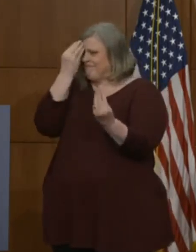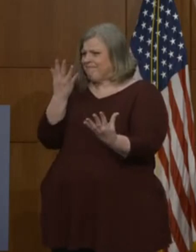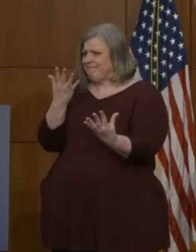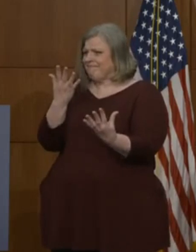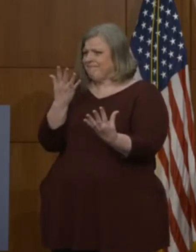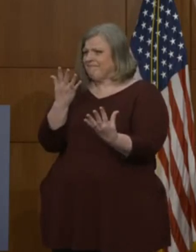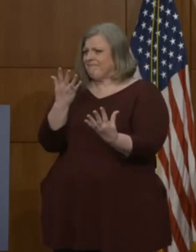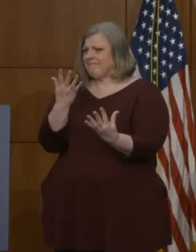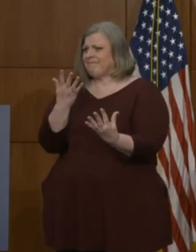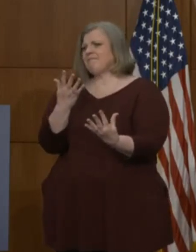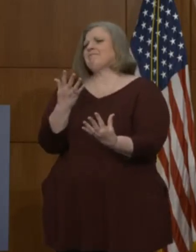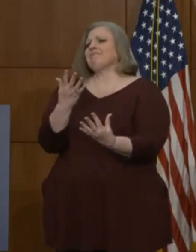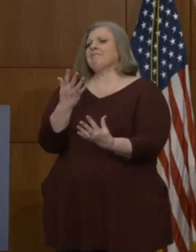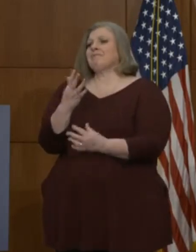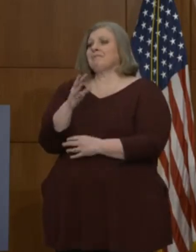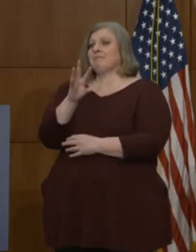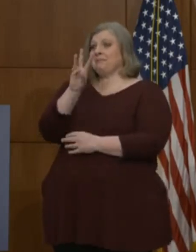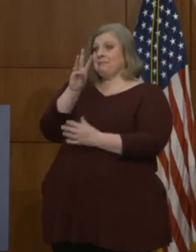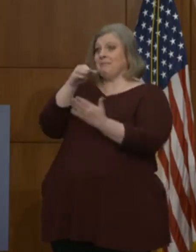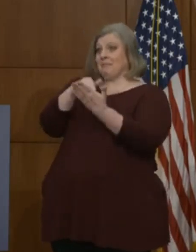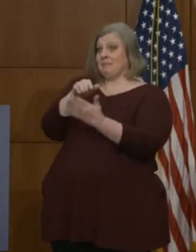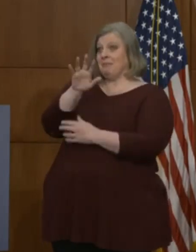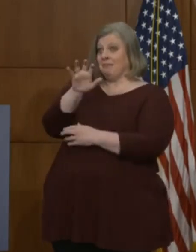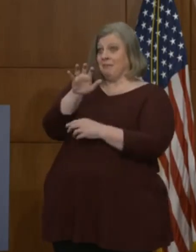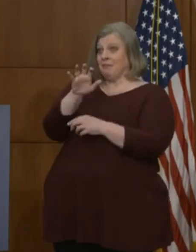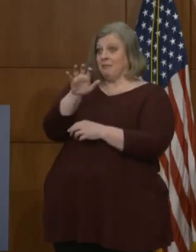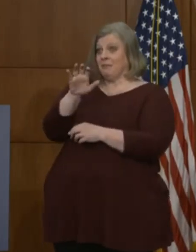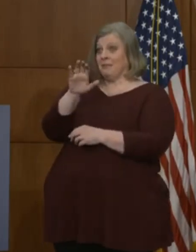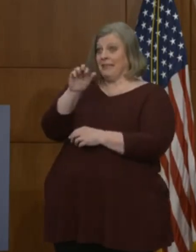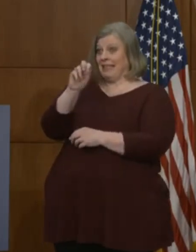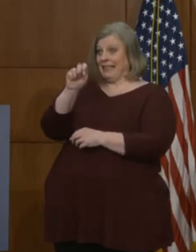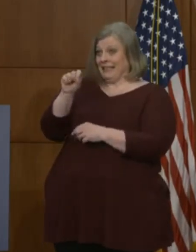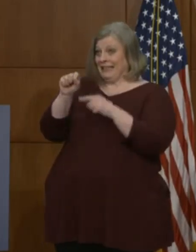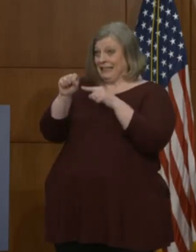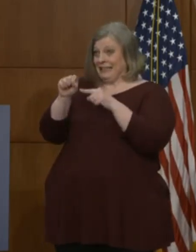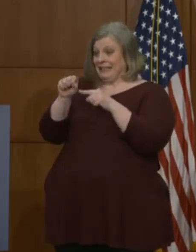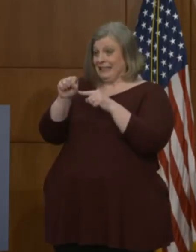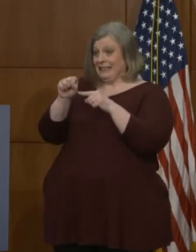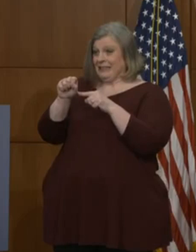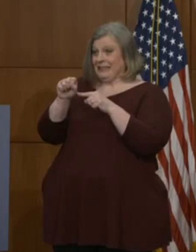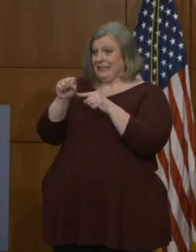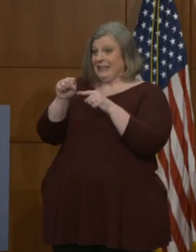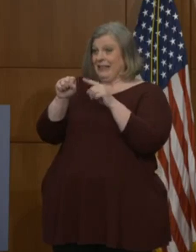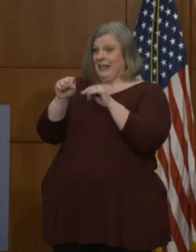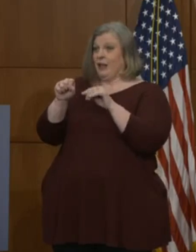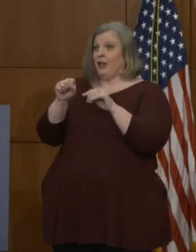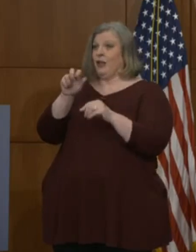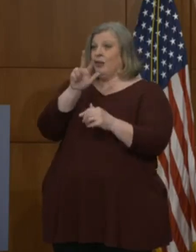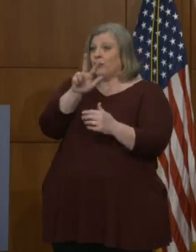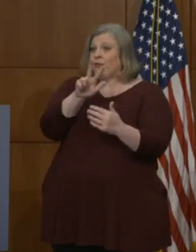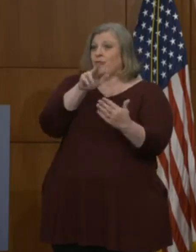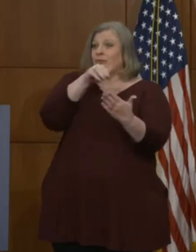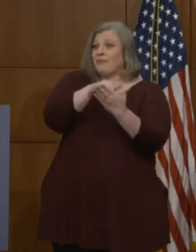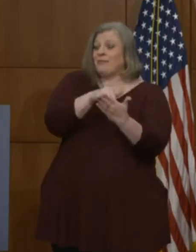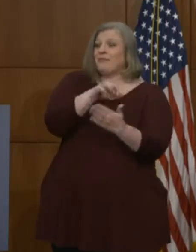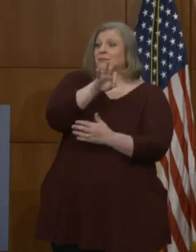PROBLEMS WITH- SOME MISSING DATA. OF THE- SIX THOUSAND FIVE DATA. OF THE- SIX THOUSAND FIVE HUNDRED CASES WE ONLY HAVE